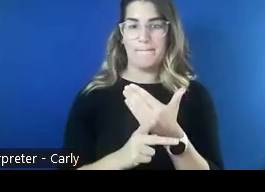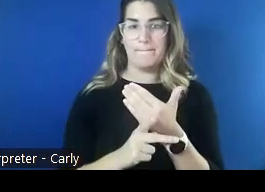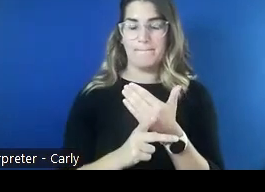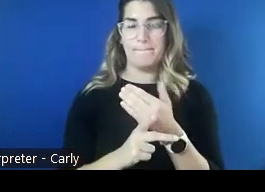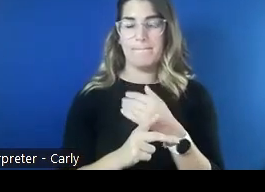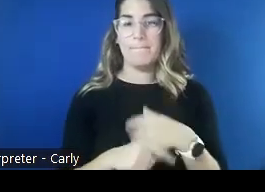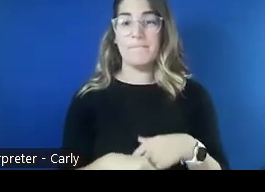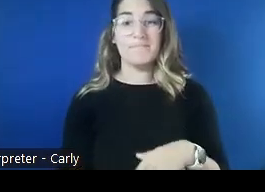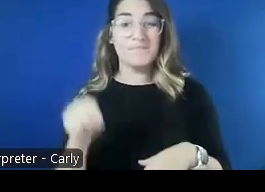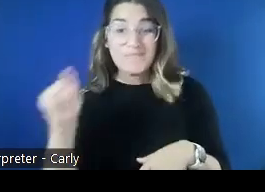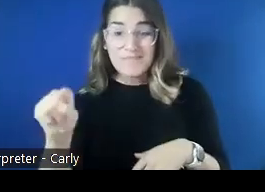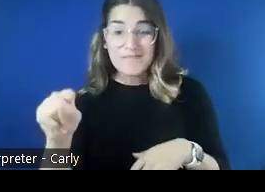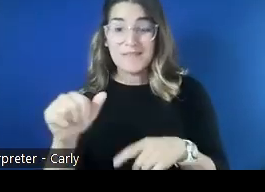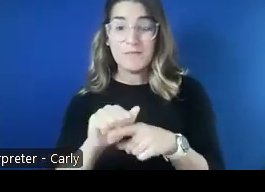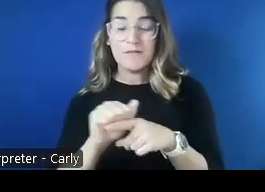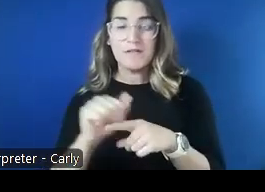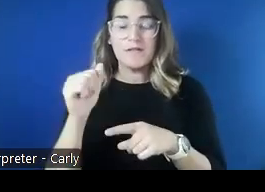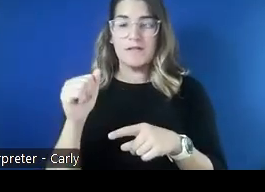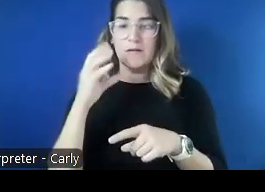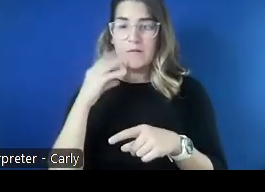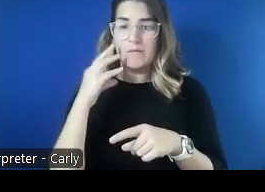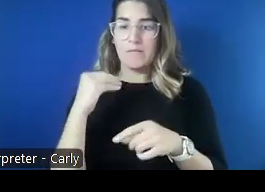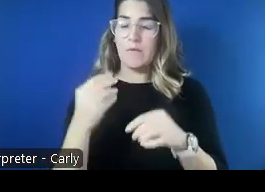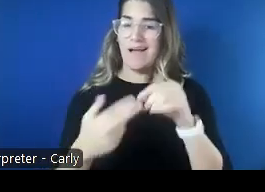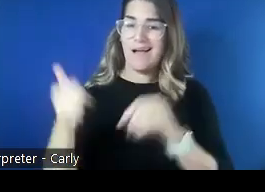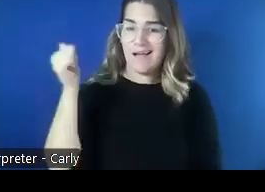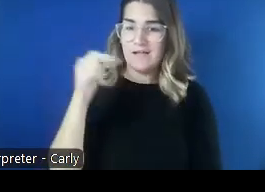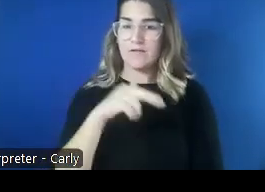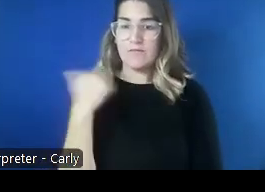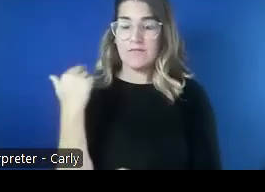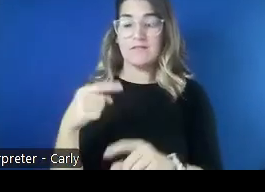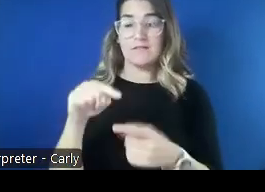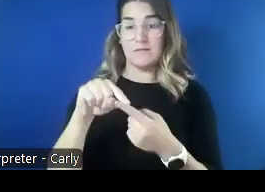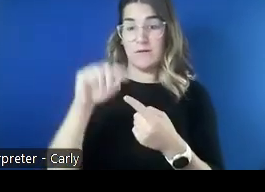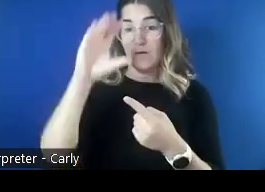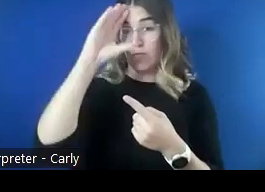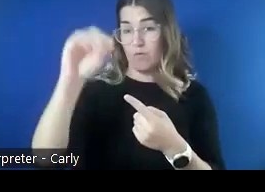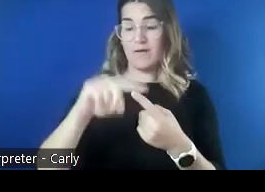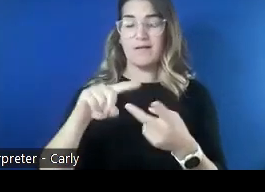are experienced um at much higher rates by um by boys and by black and Indigenous children and